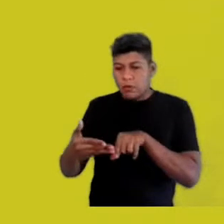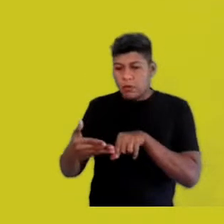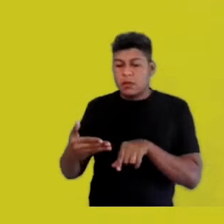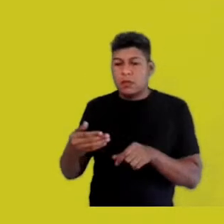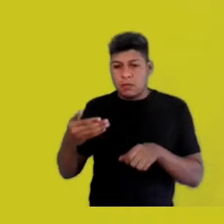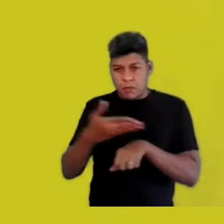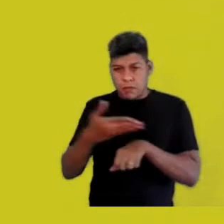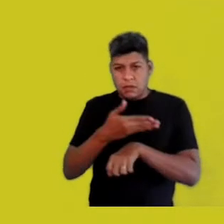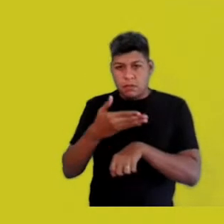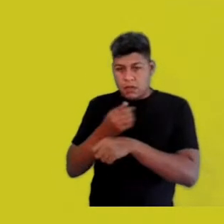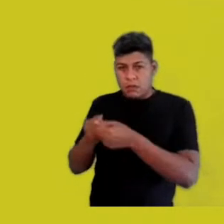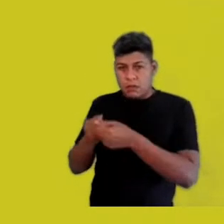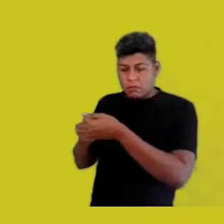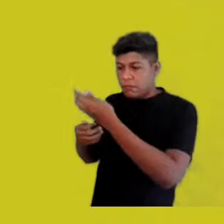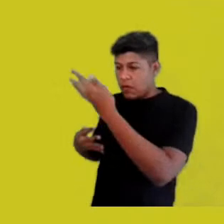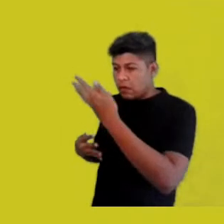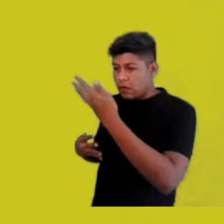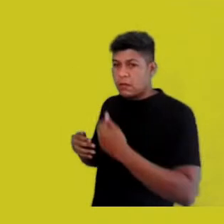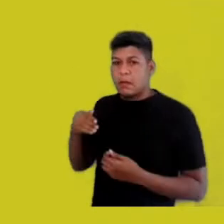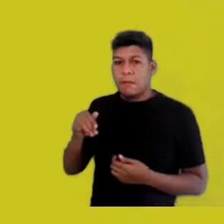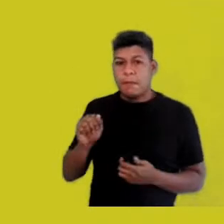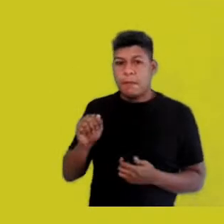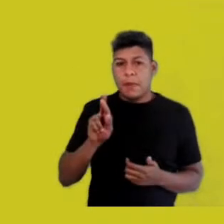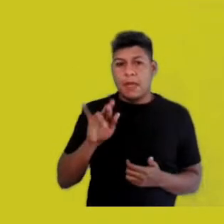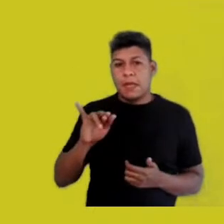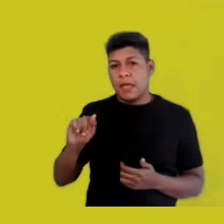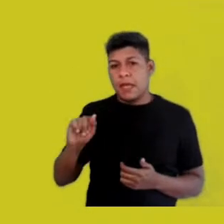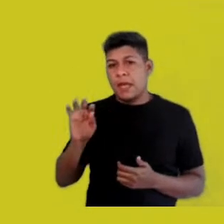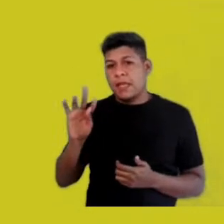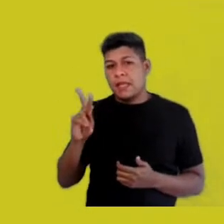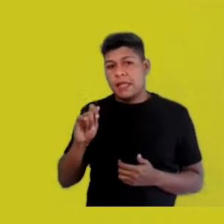and I invite Maria Thaís to speak. Good afternoon.